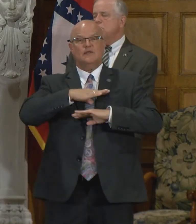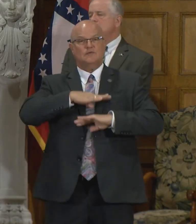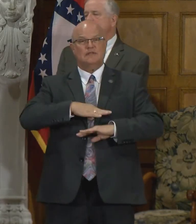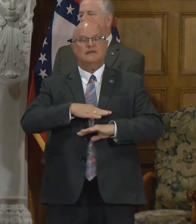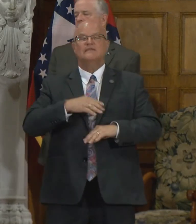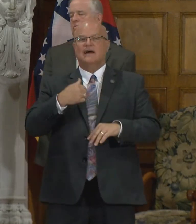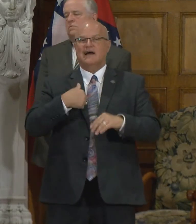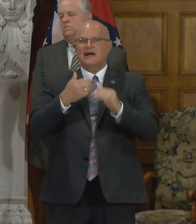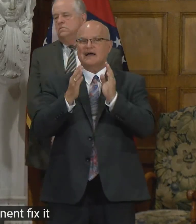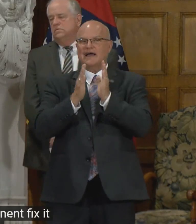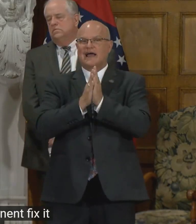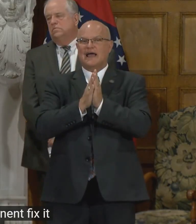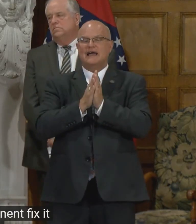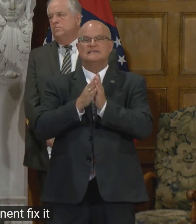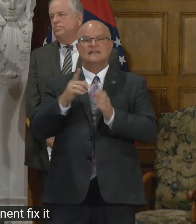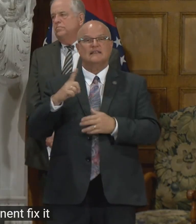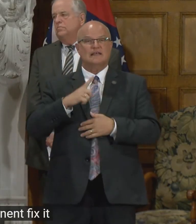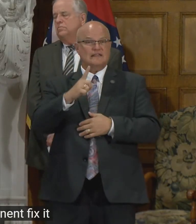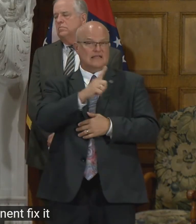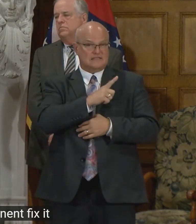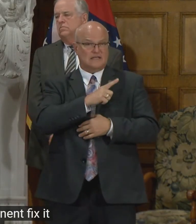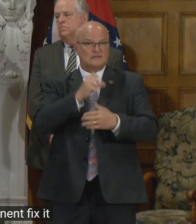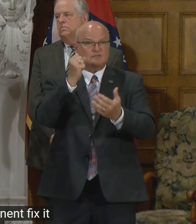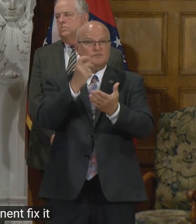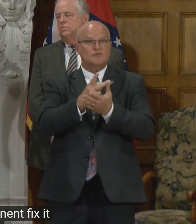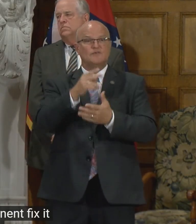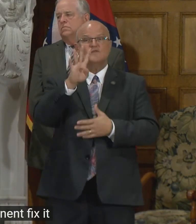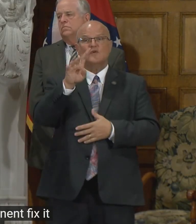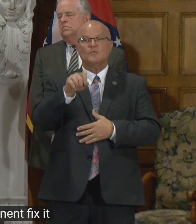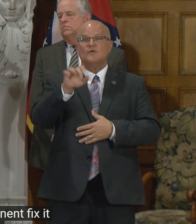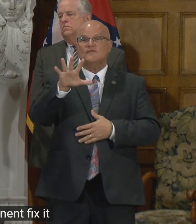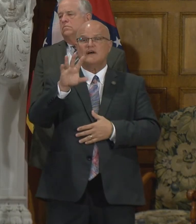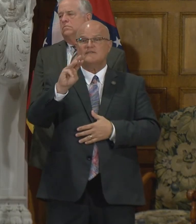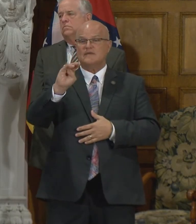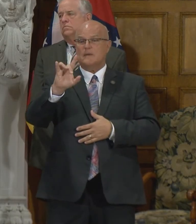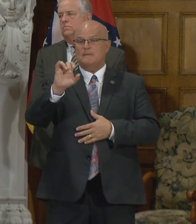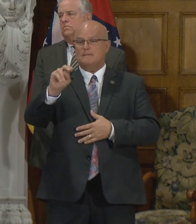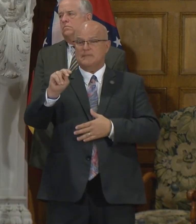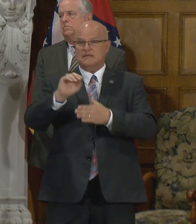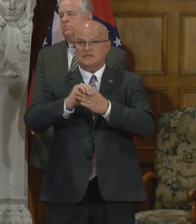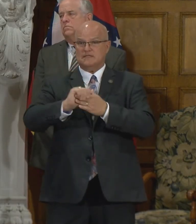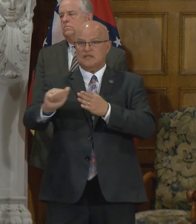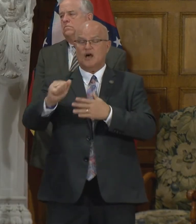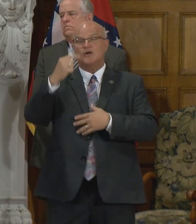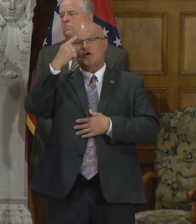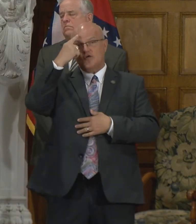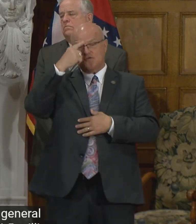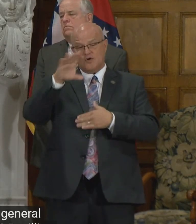I've asked the General Assembly to approve $4.5 million for additional